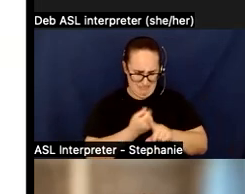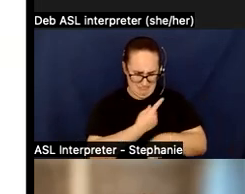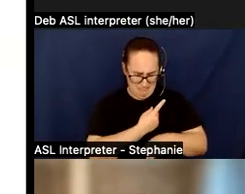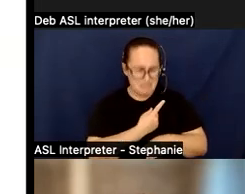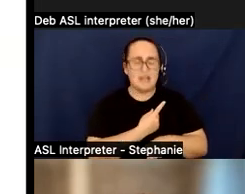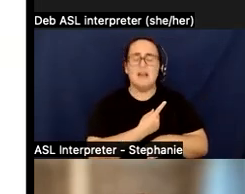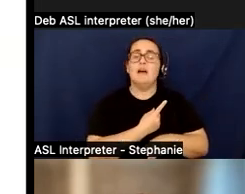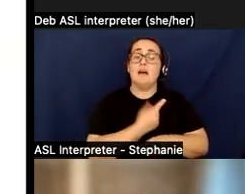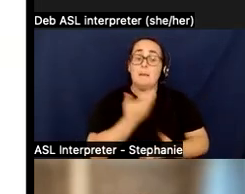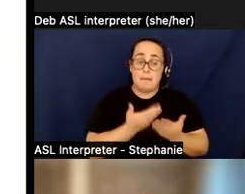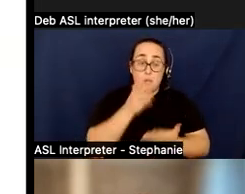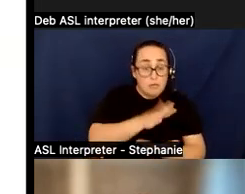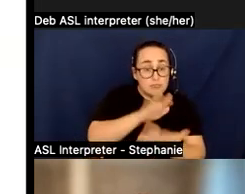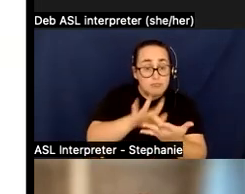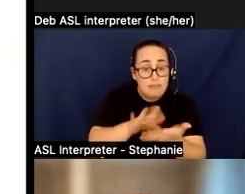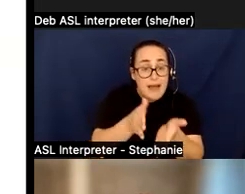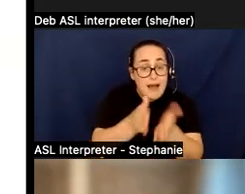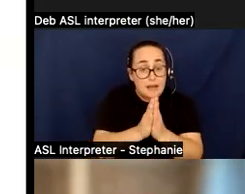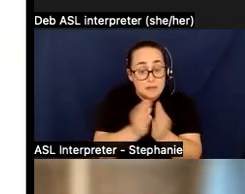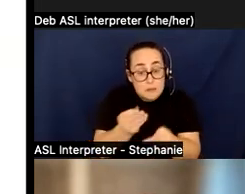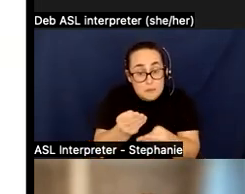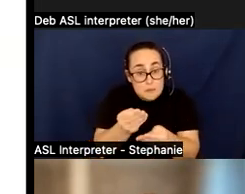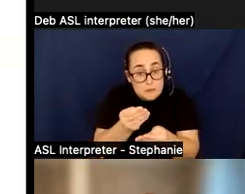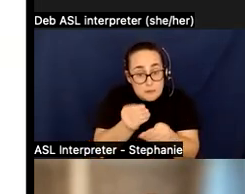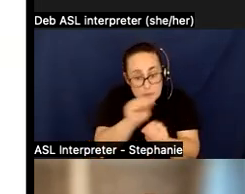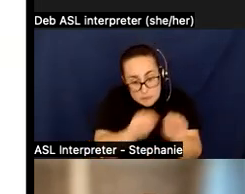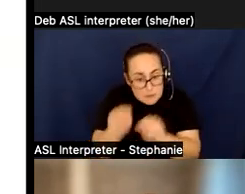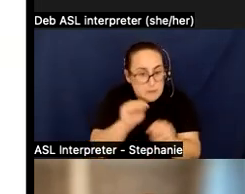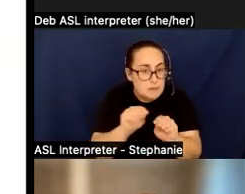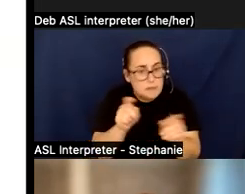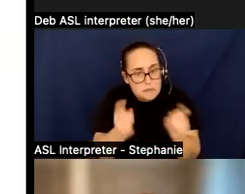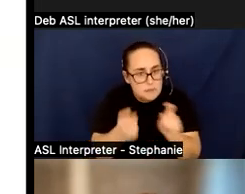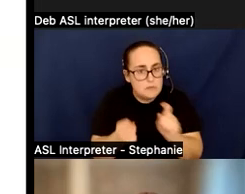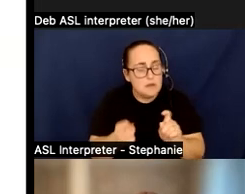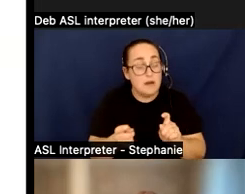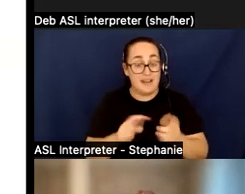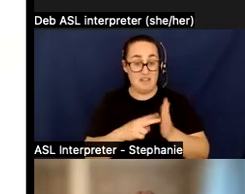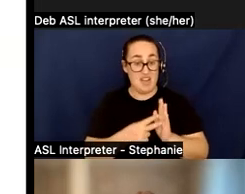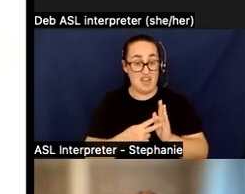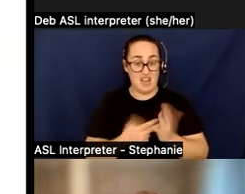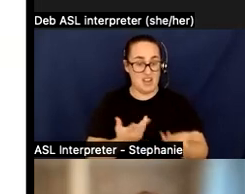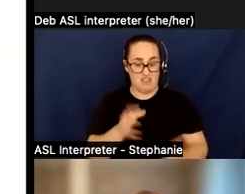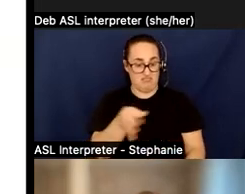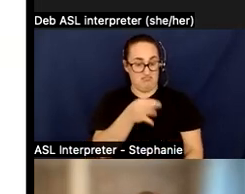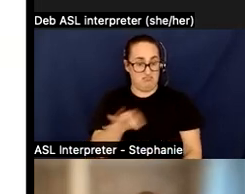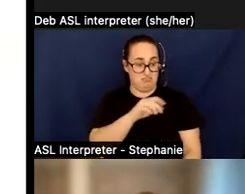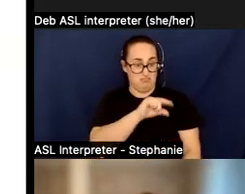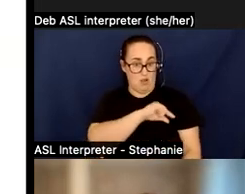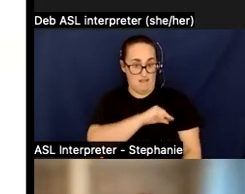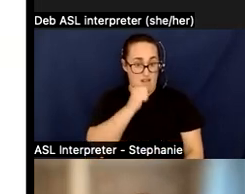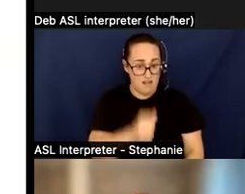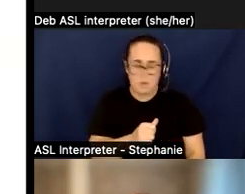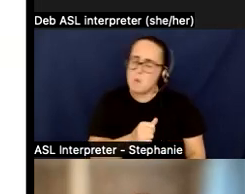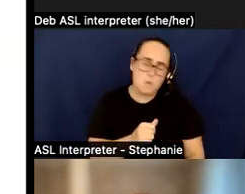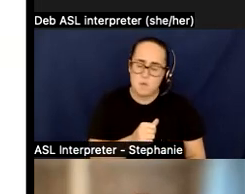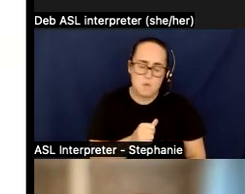to revise it. It's not necessarily going to completely disqualify you from this grant.